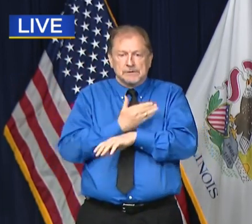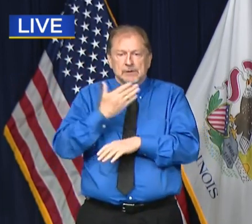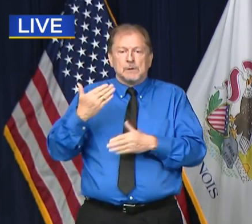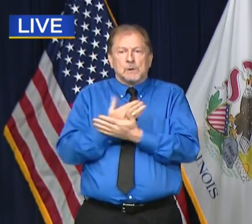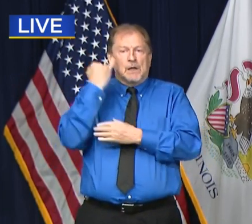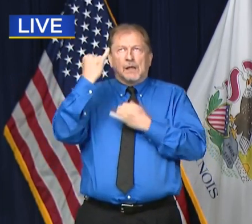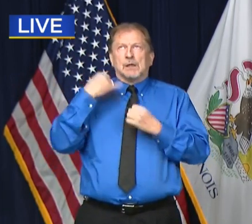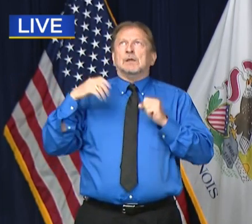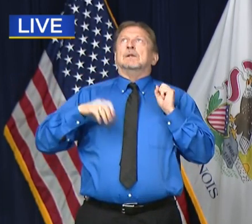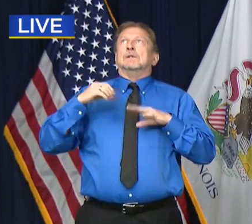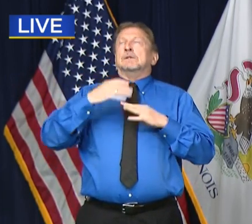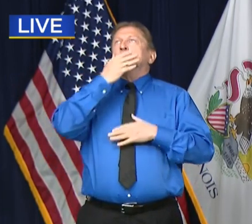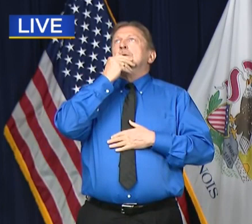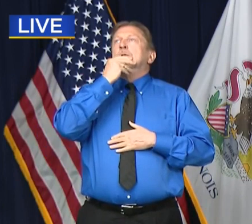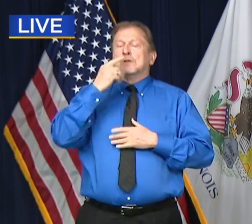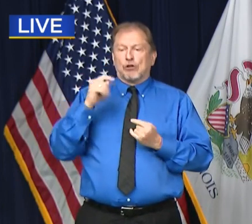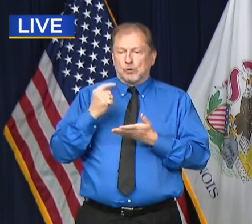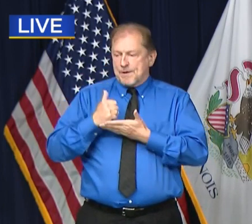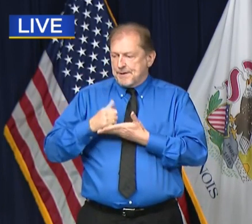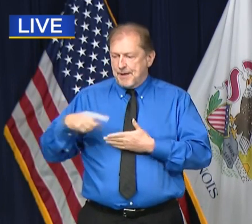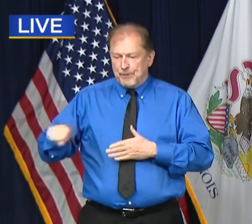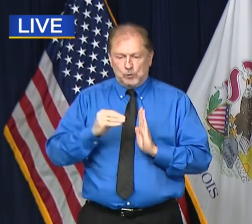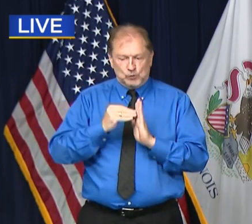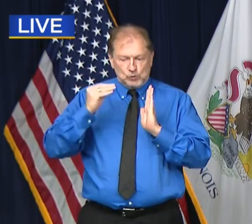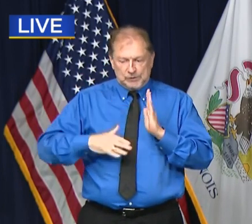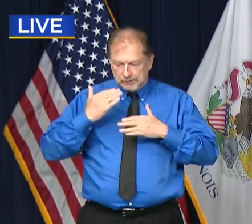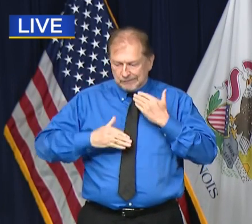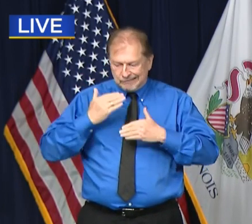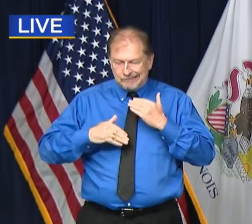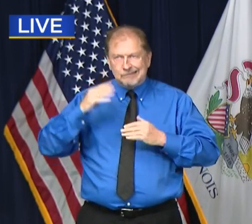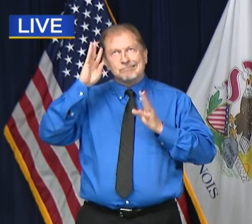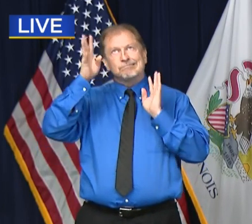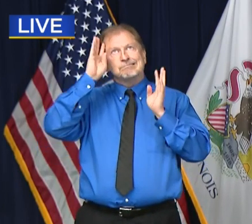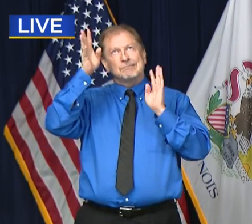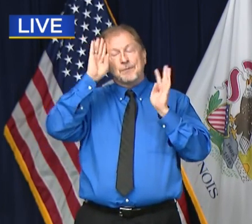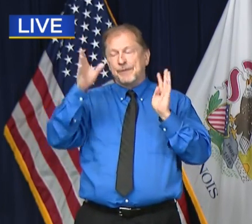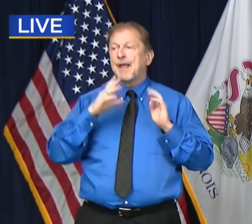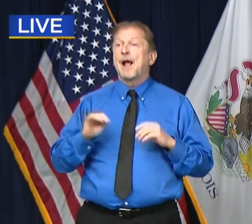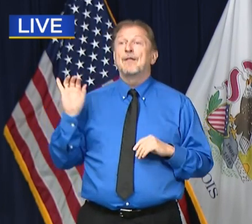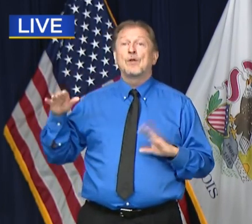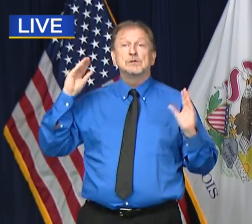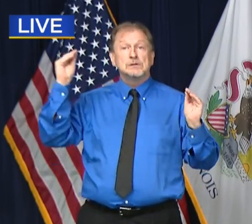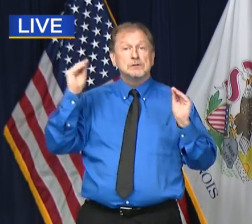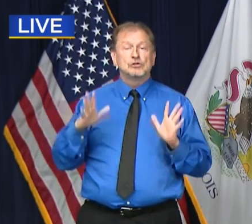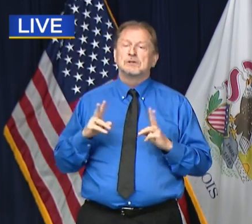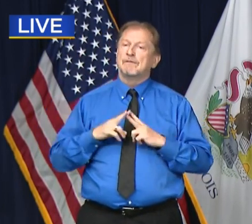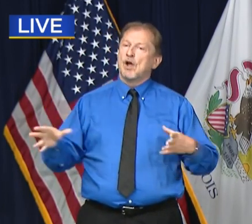INNOVATORS, THEY'RE ONLY HUMAN. DOING THEIR BEST TO DO THEIR